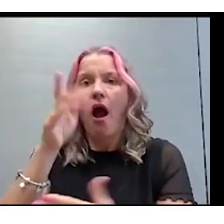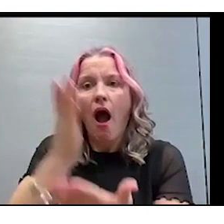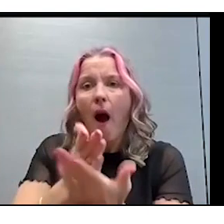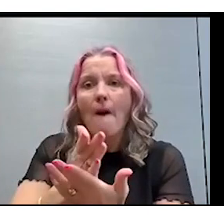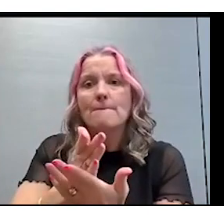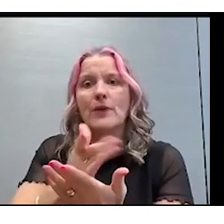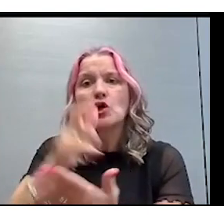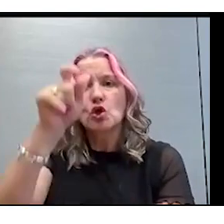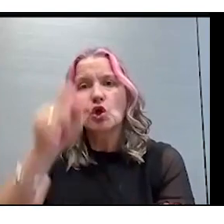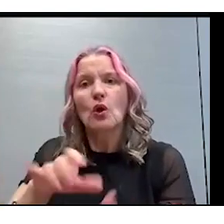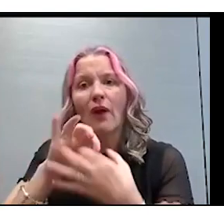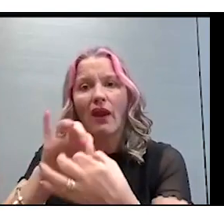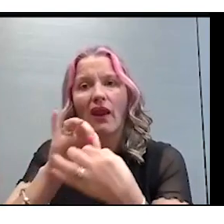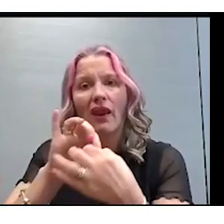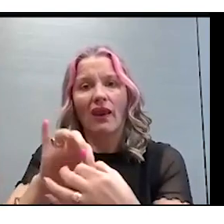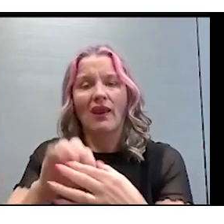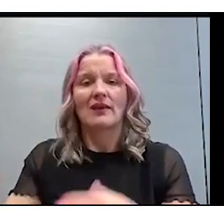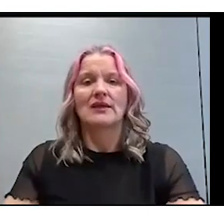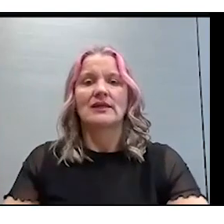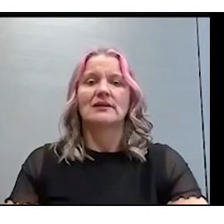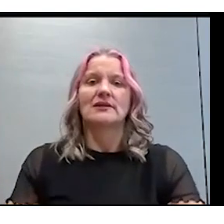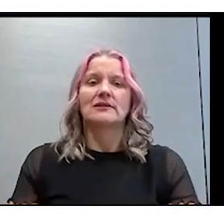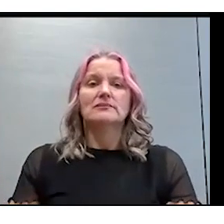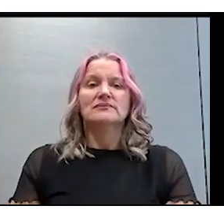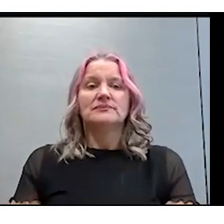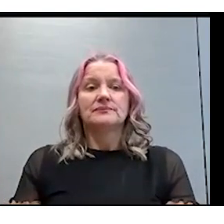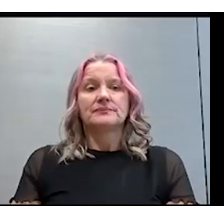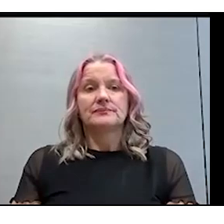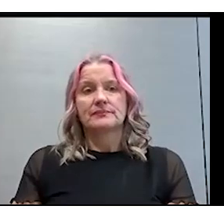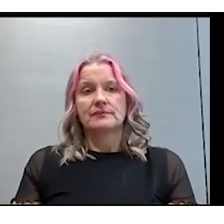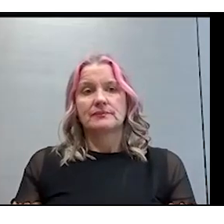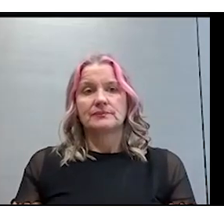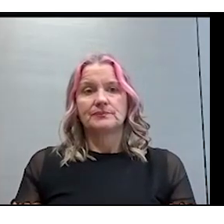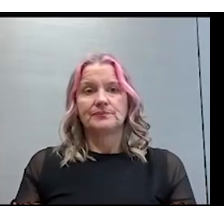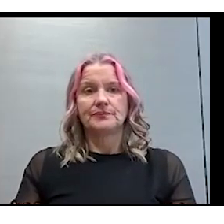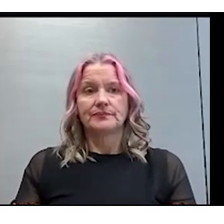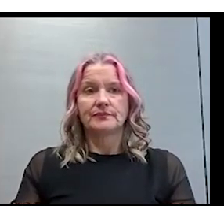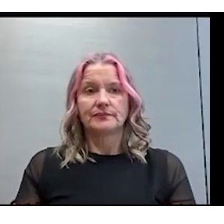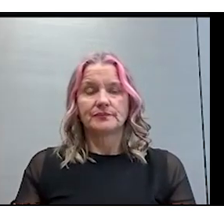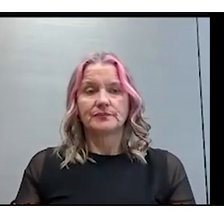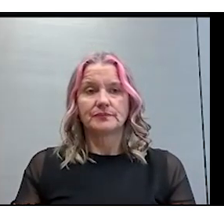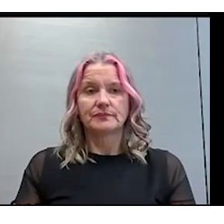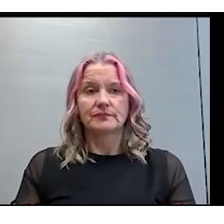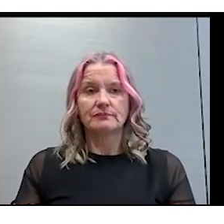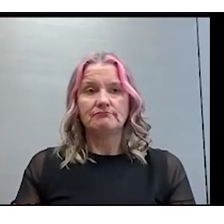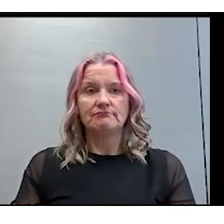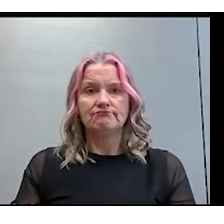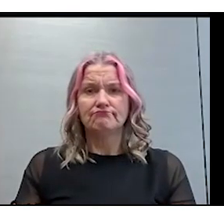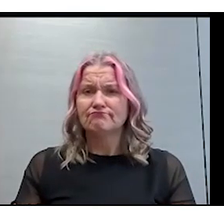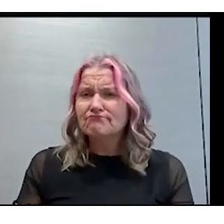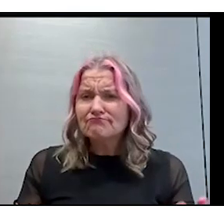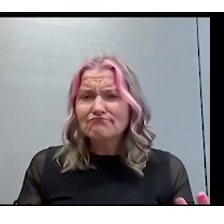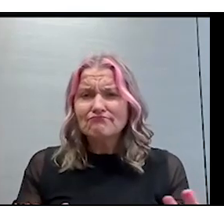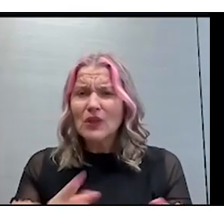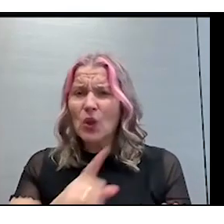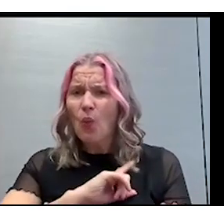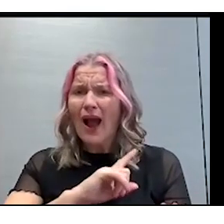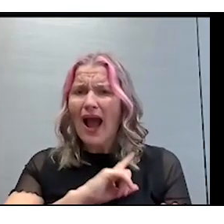interacting with is also very important. So why are we talking about responsible